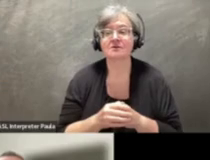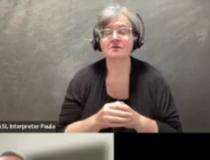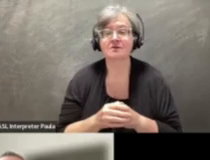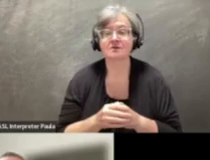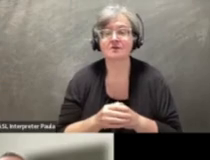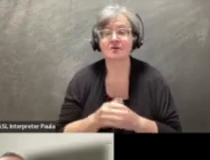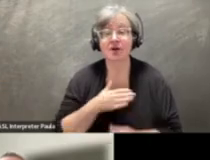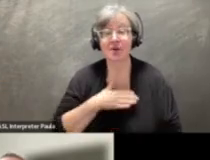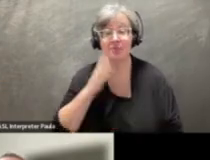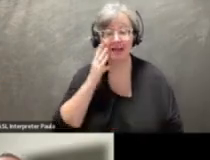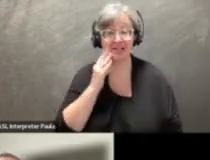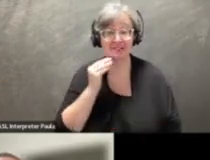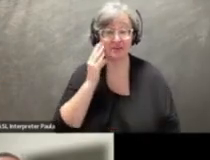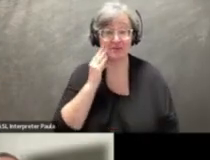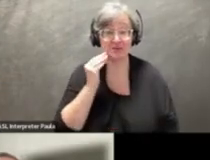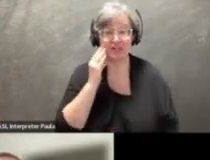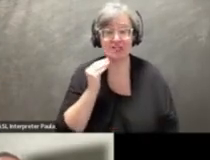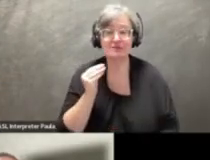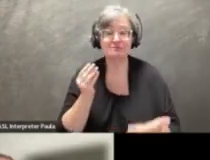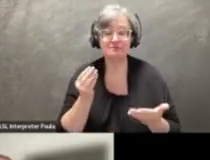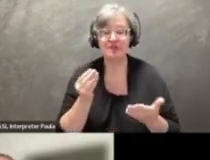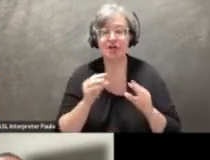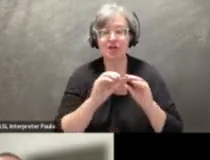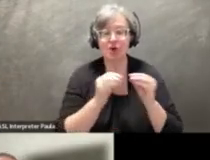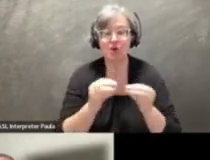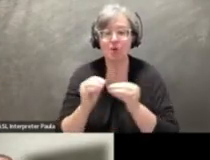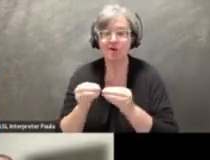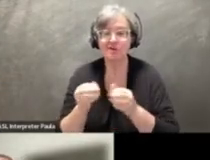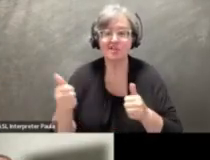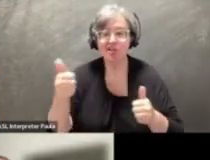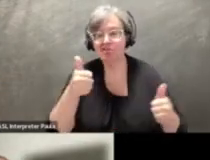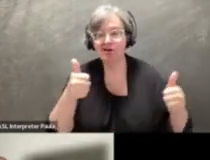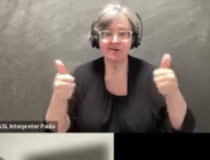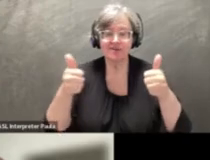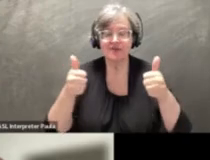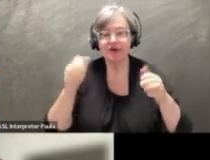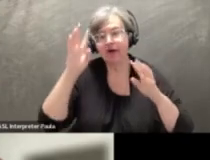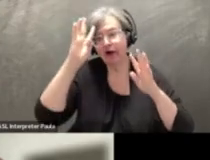experience, organizations and leaders come up with their own